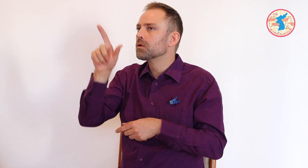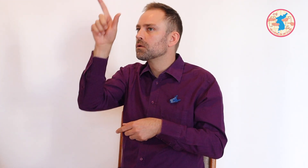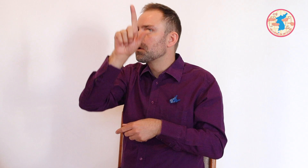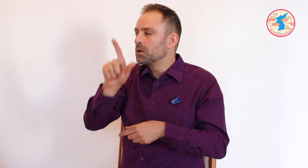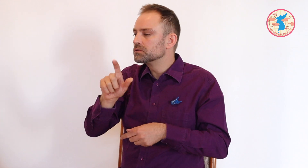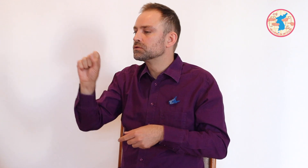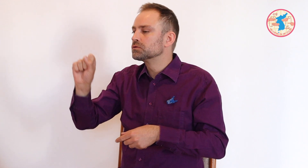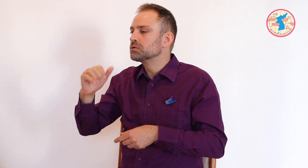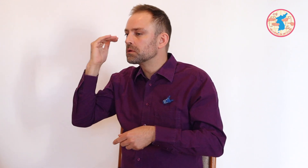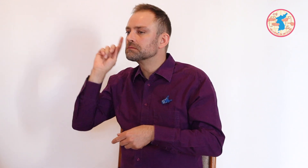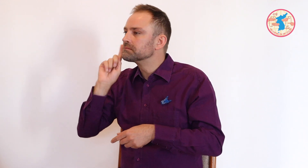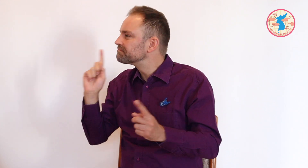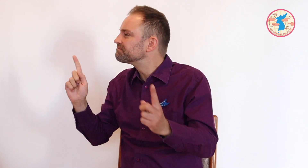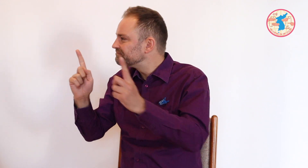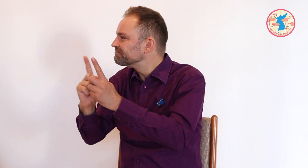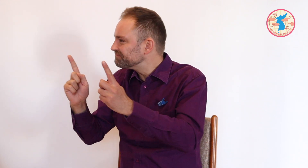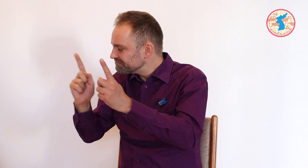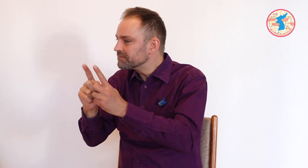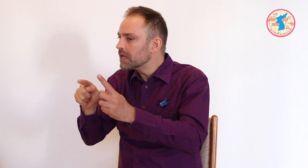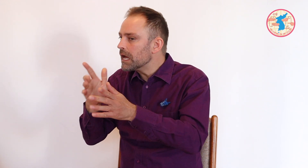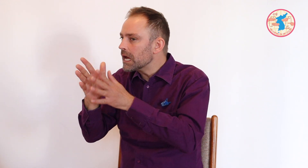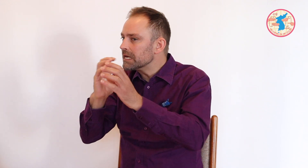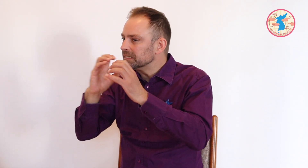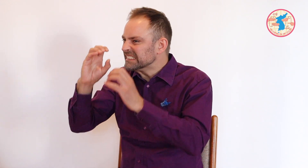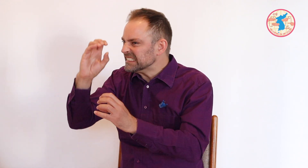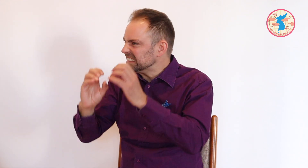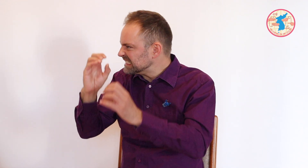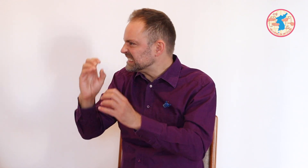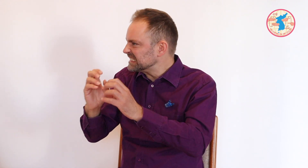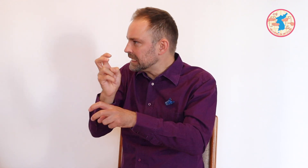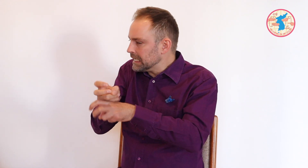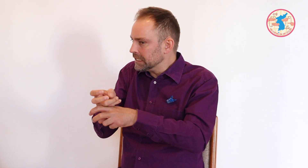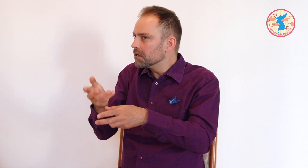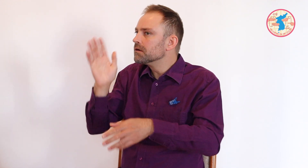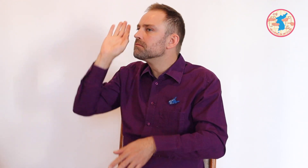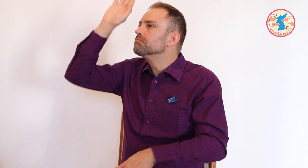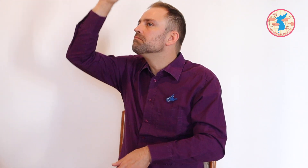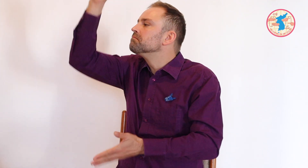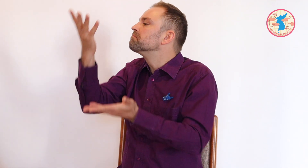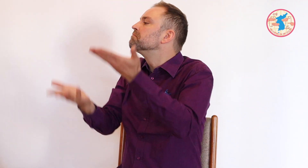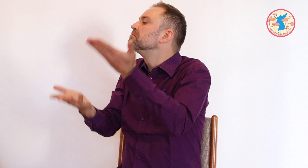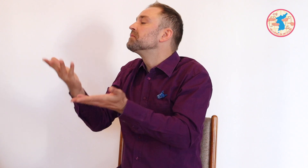Eventually, Deaf North Koreans and South Koreans were able to meet a few times. Both sides didn't find it originally easy communicating with each other.